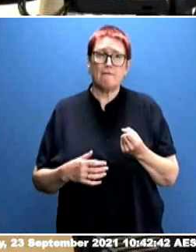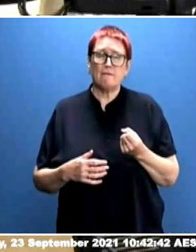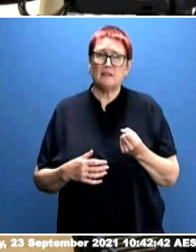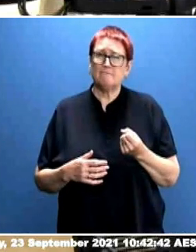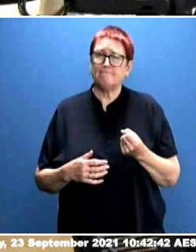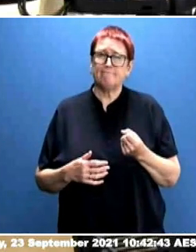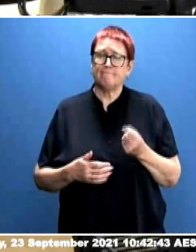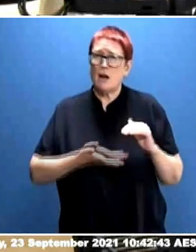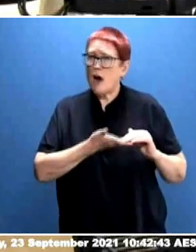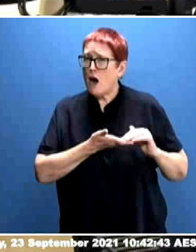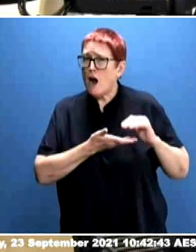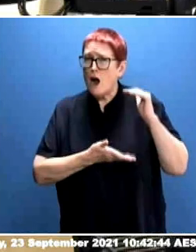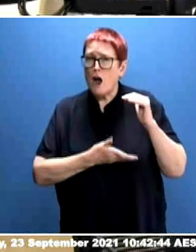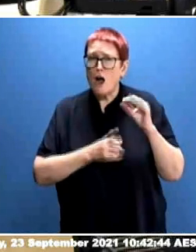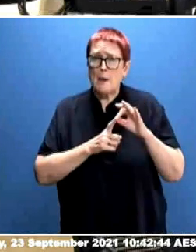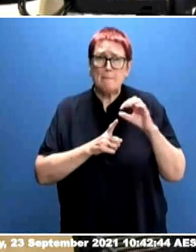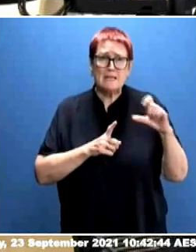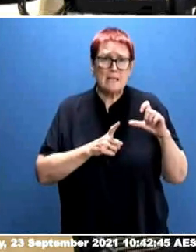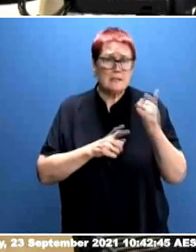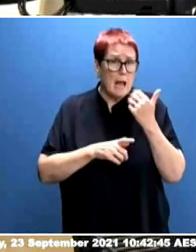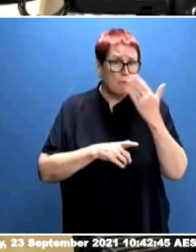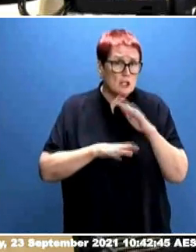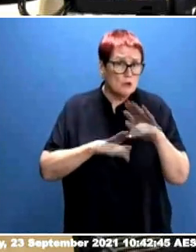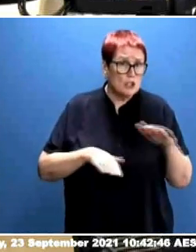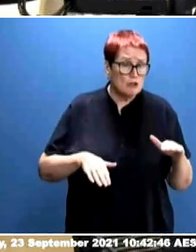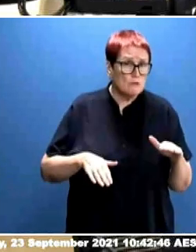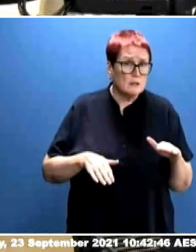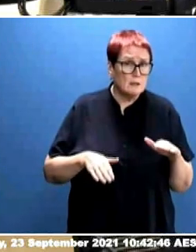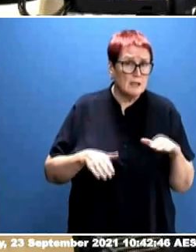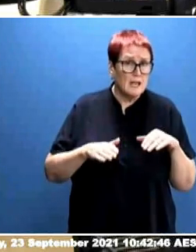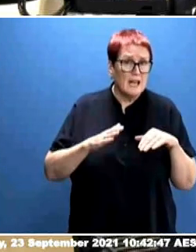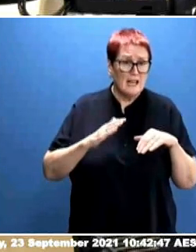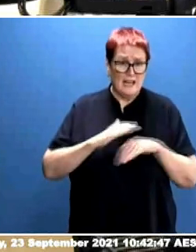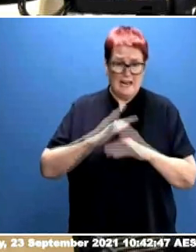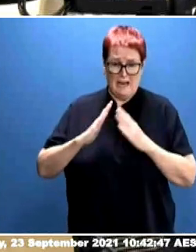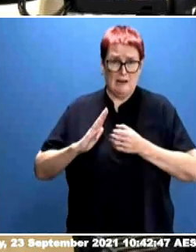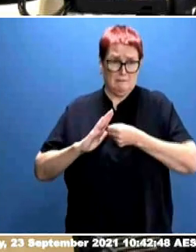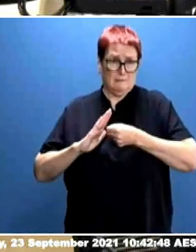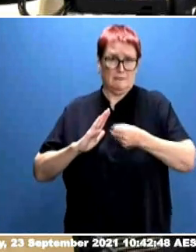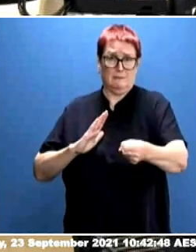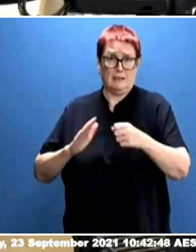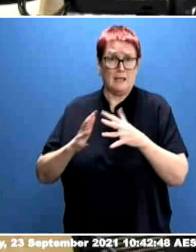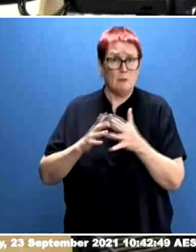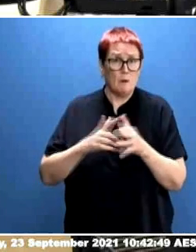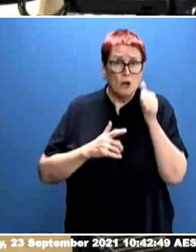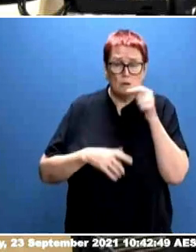of First Nations or Aboriginal children in out-of-home care in Western Australia? Yes.